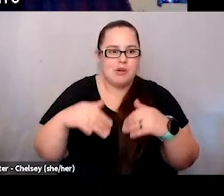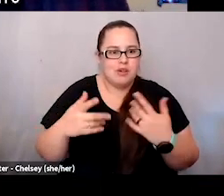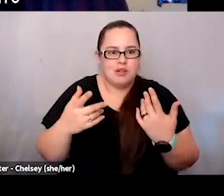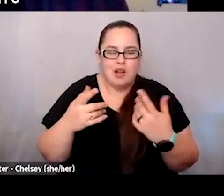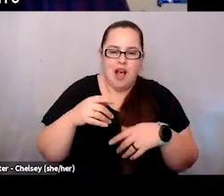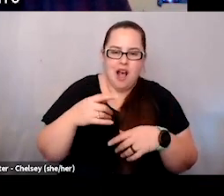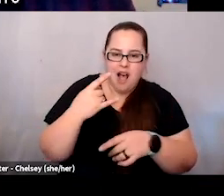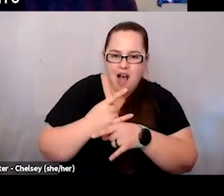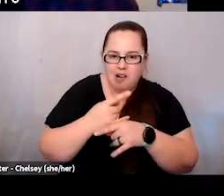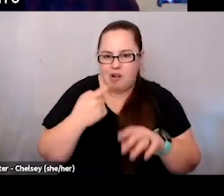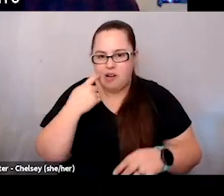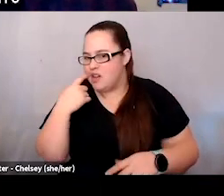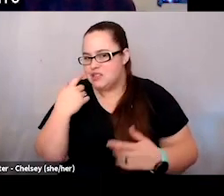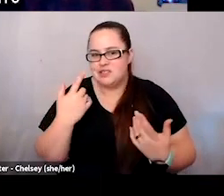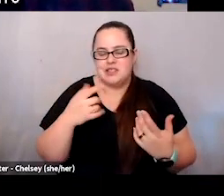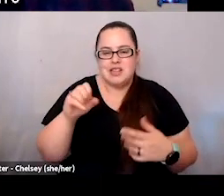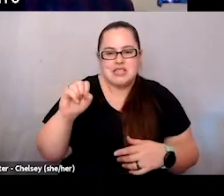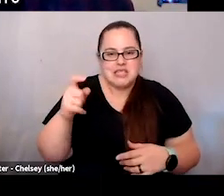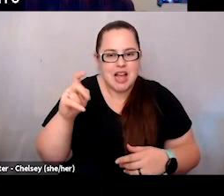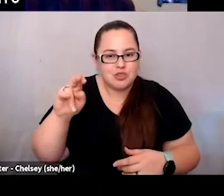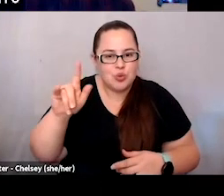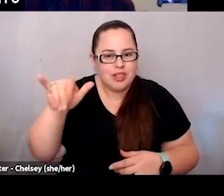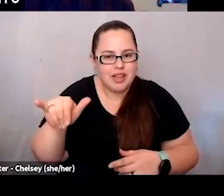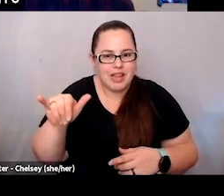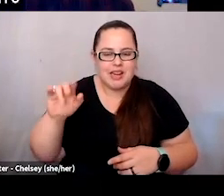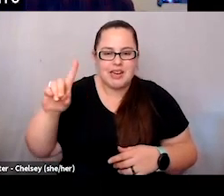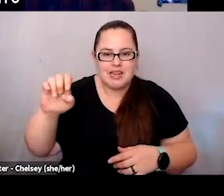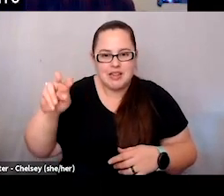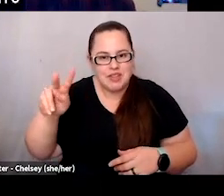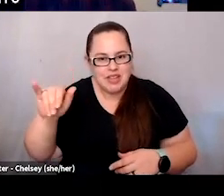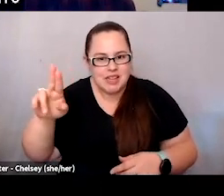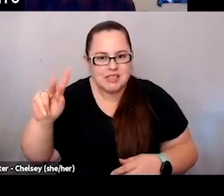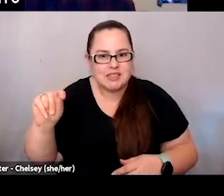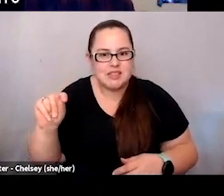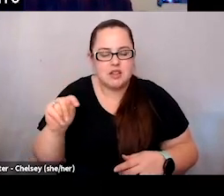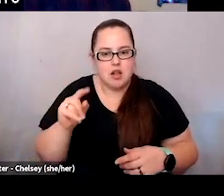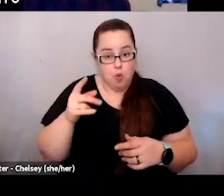humor. We're uneducated alcoholics, drug abusers, sexually deviant. Again, these